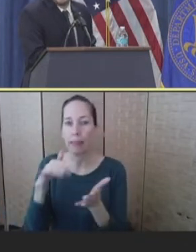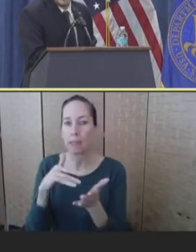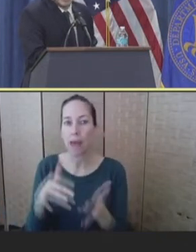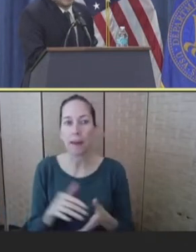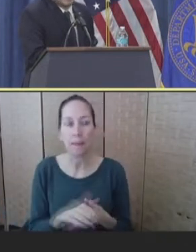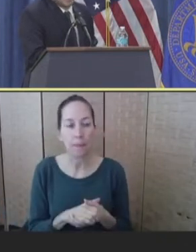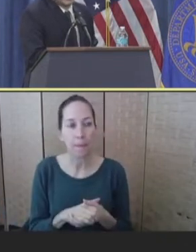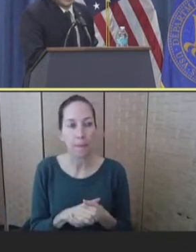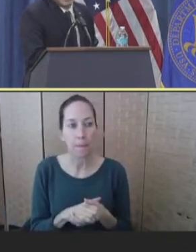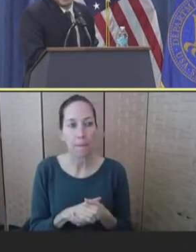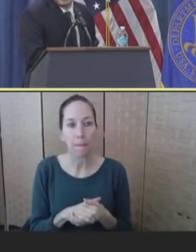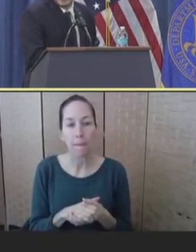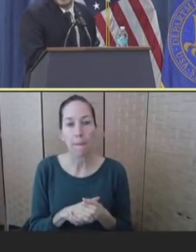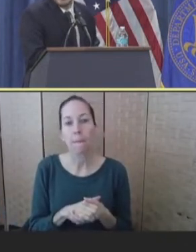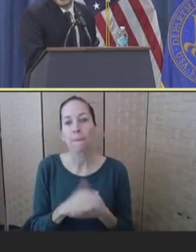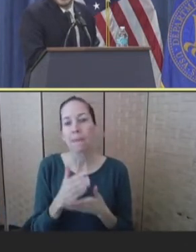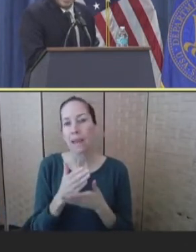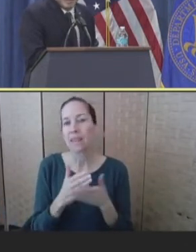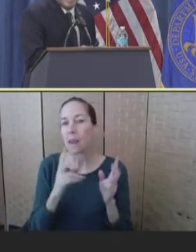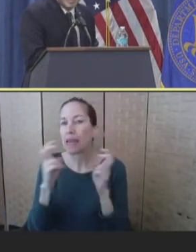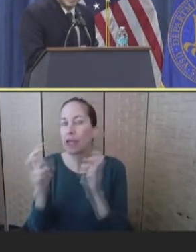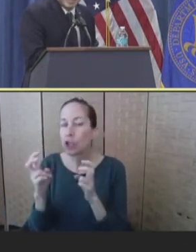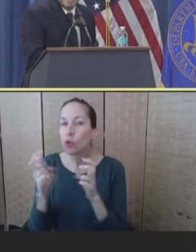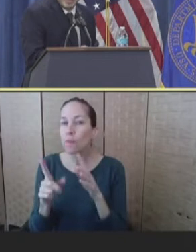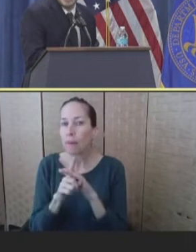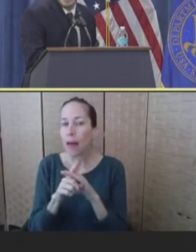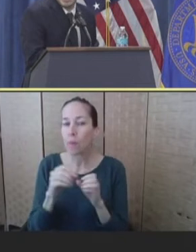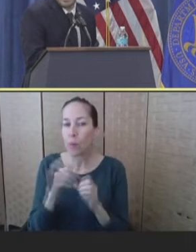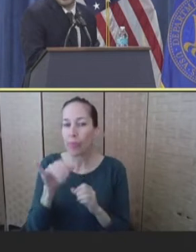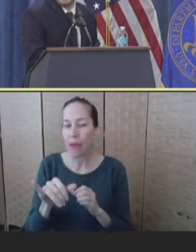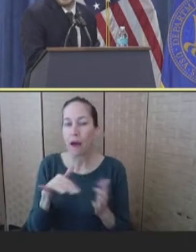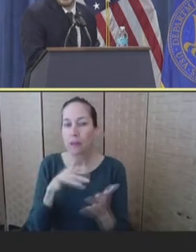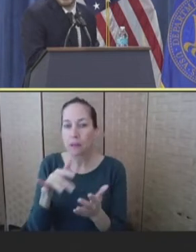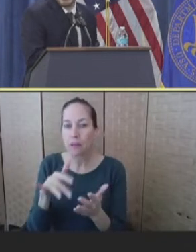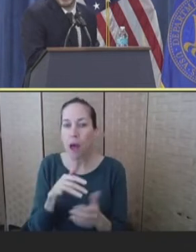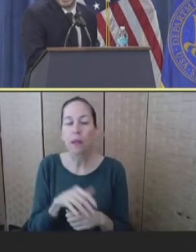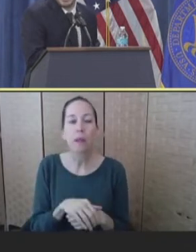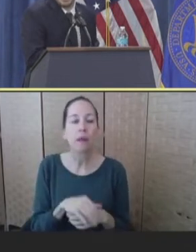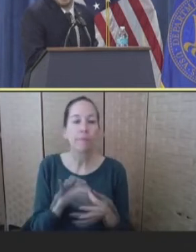encountered with this kind of study, the healthy vaccinee bias or the confounding by indication.